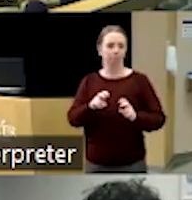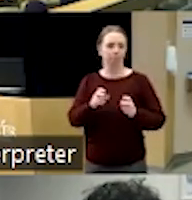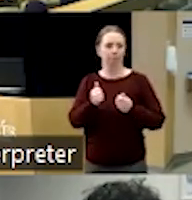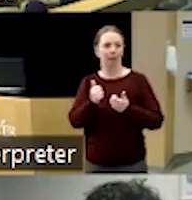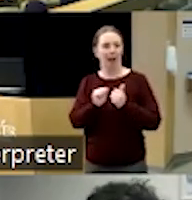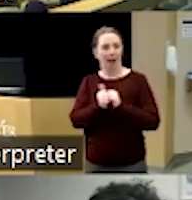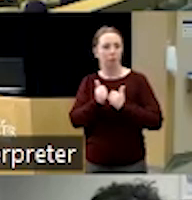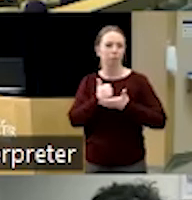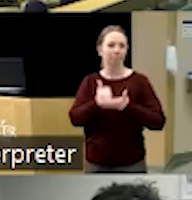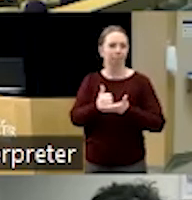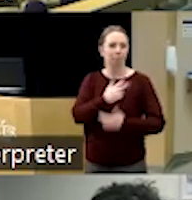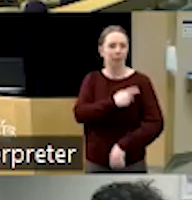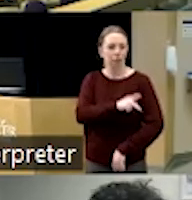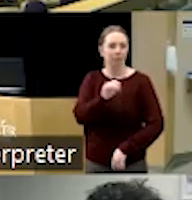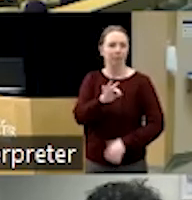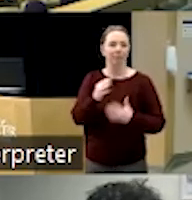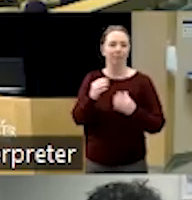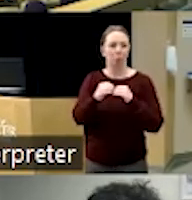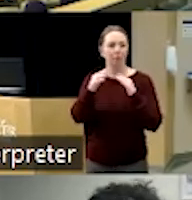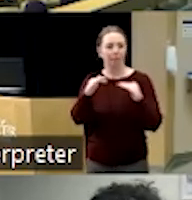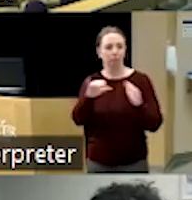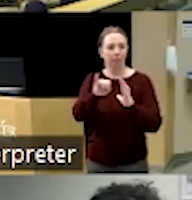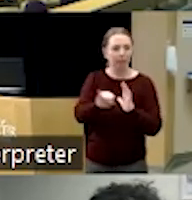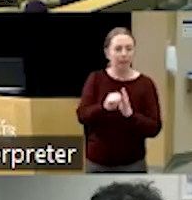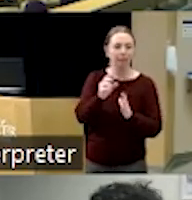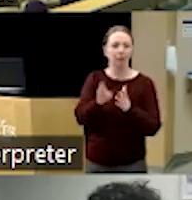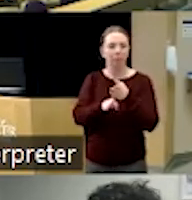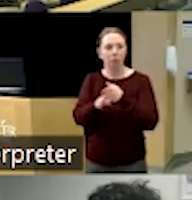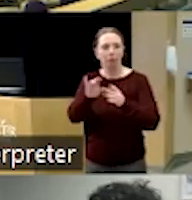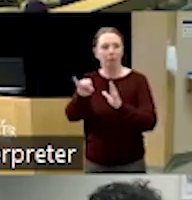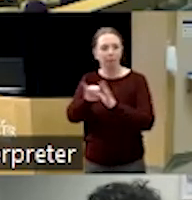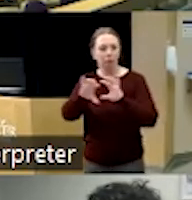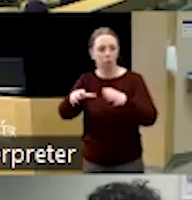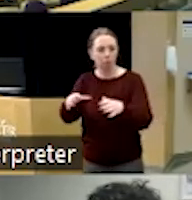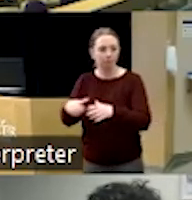prevention is better than treatment that's true for almost all the diseases that we know and we